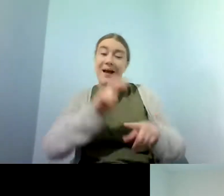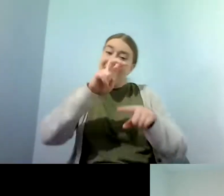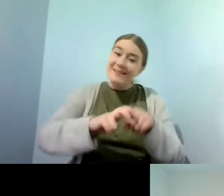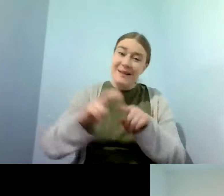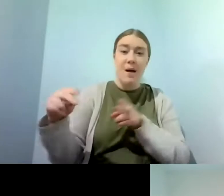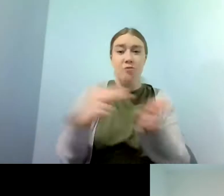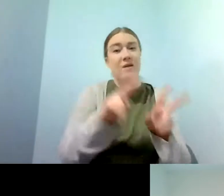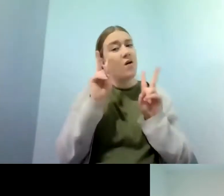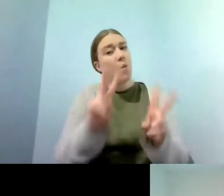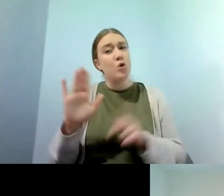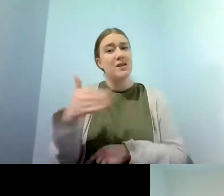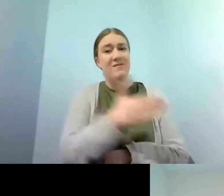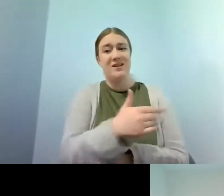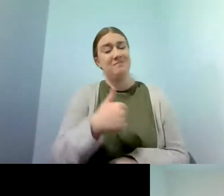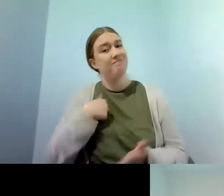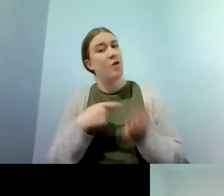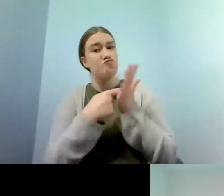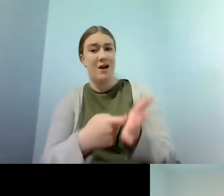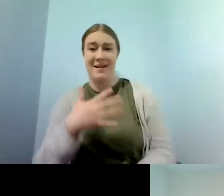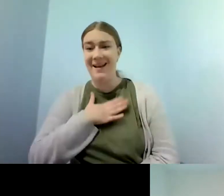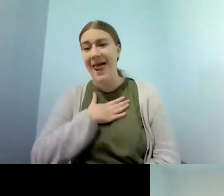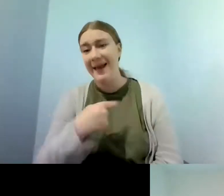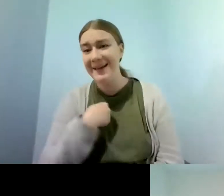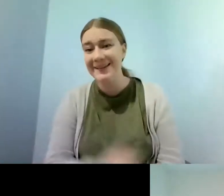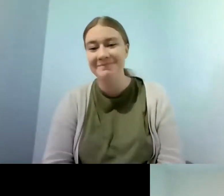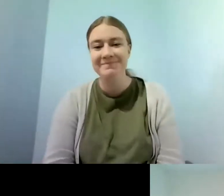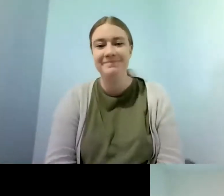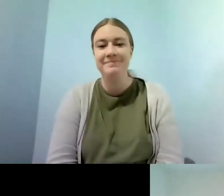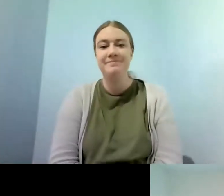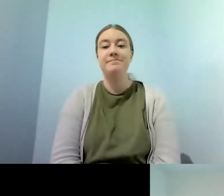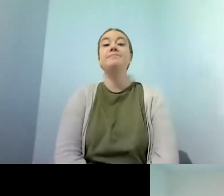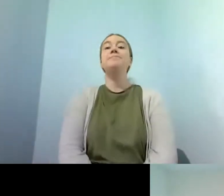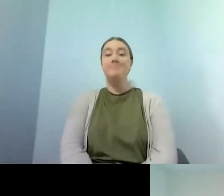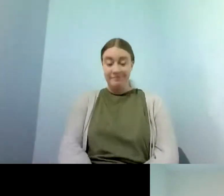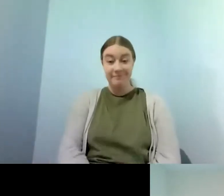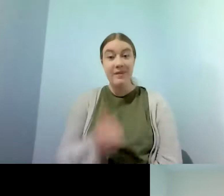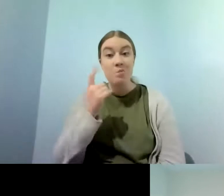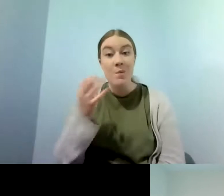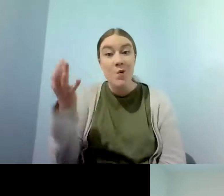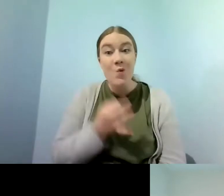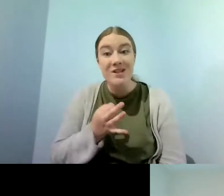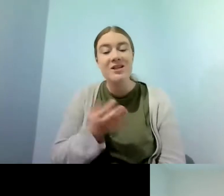as well i really recommend it and so we've had another question from an attendee who's